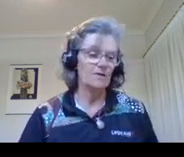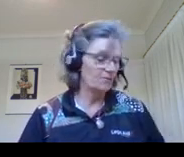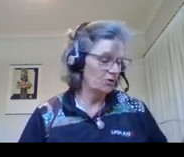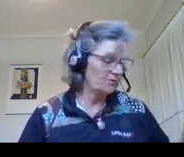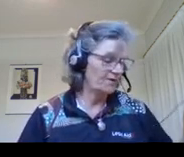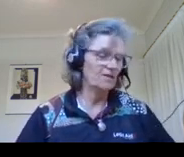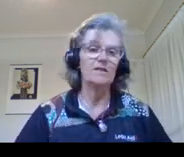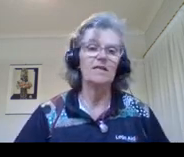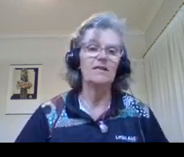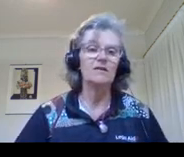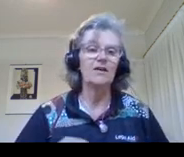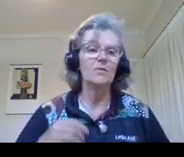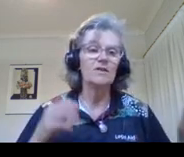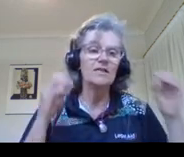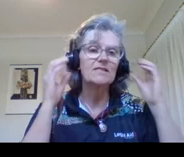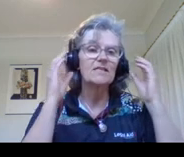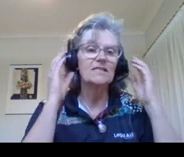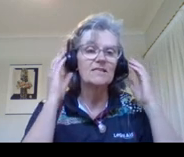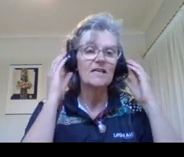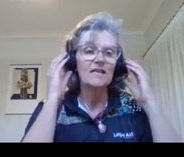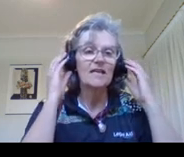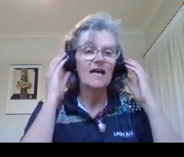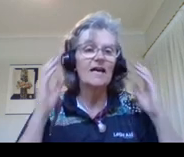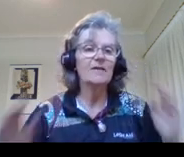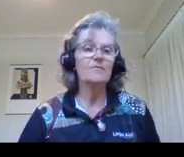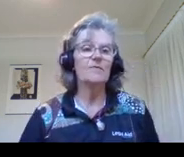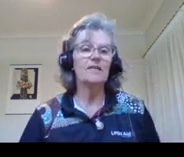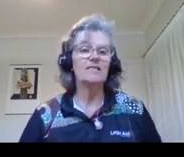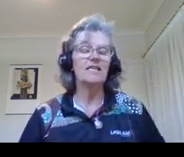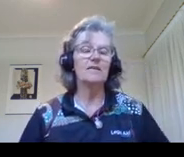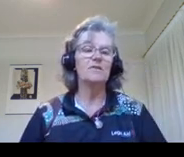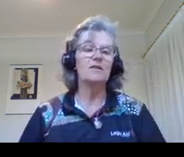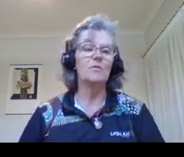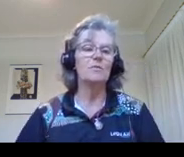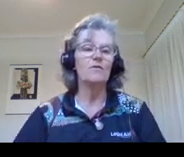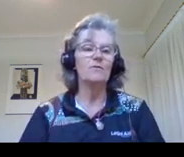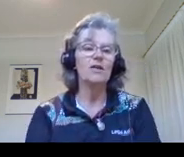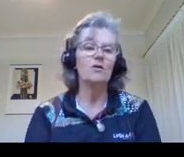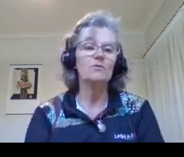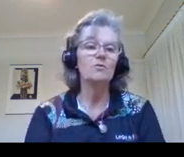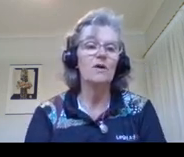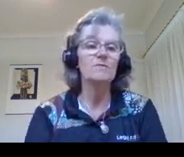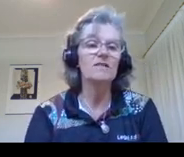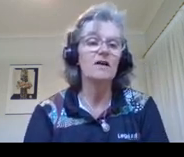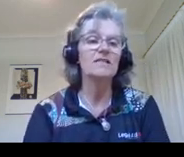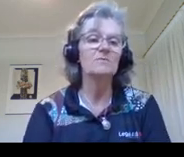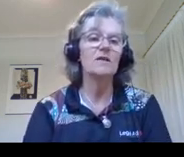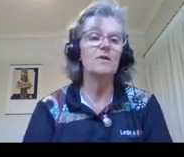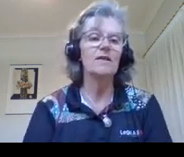you Finn or Lydia can help with this is it seems that often when you go onto websites people ask